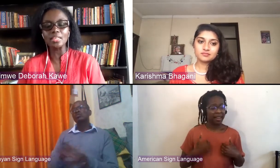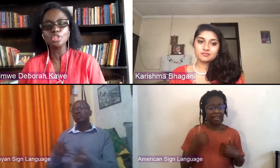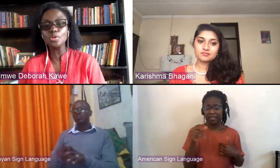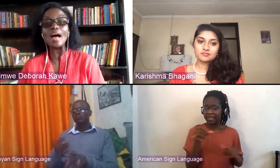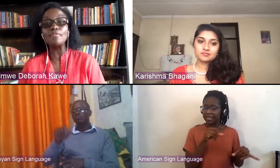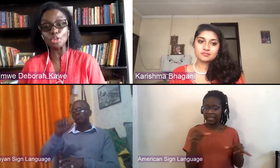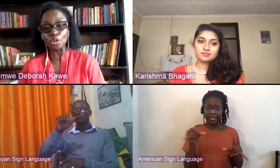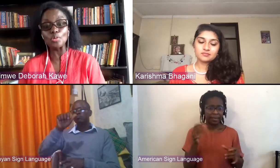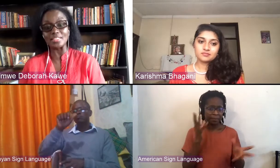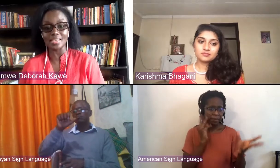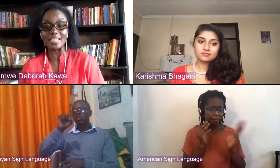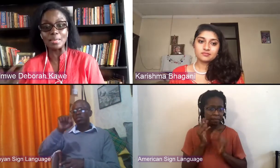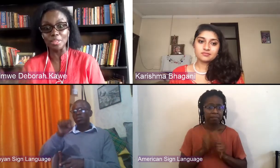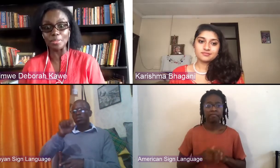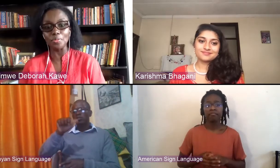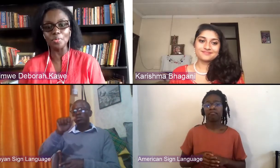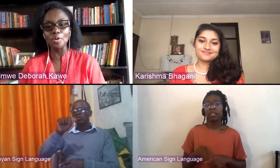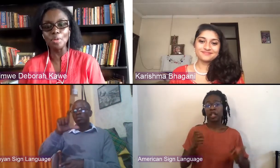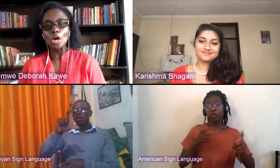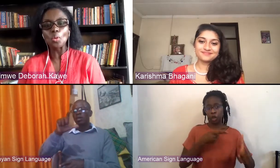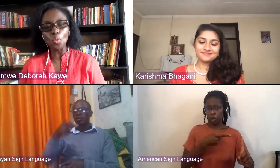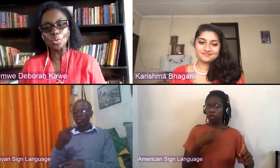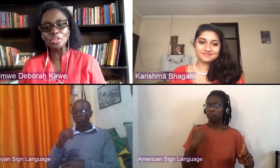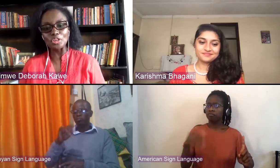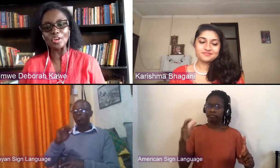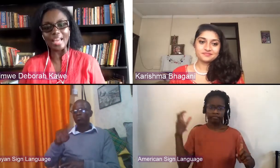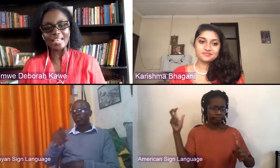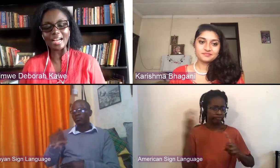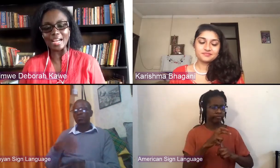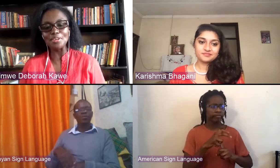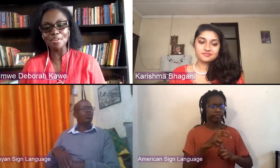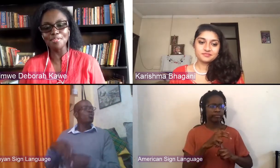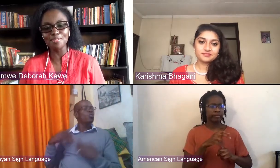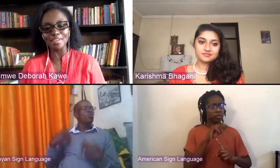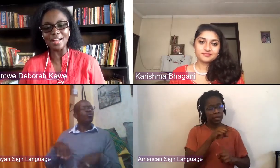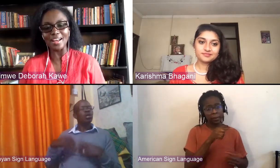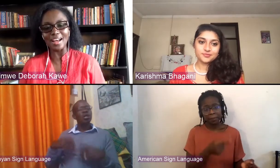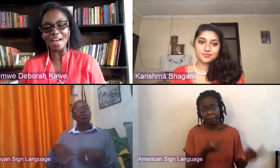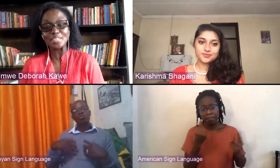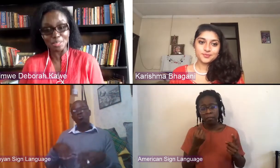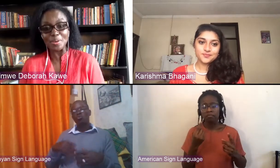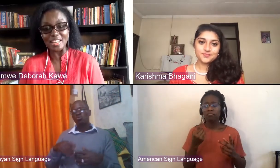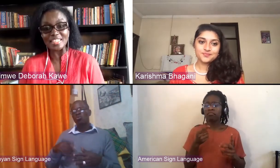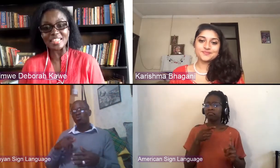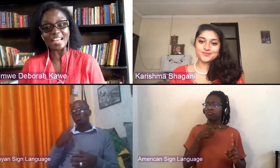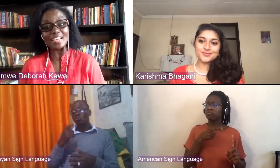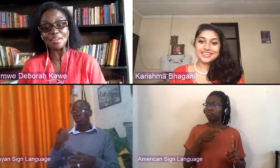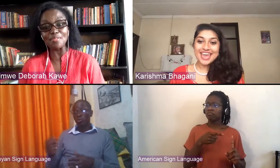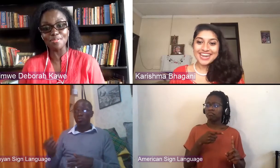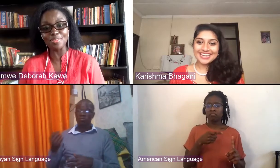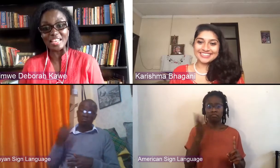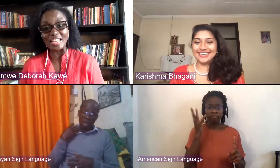So having you and Sahim in the room who, you know like kind of have experienced the kind of things